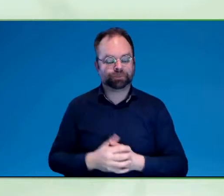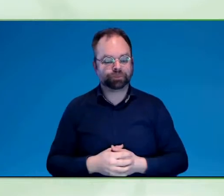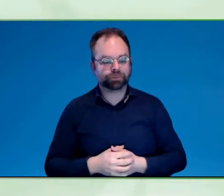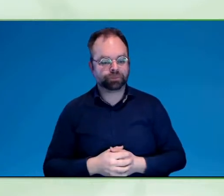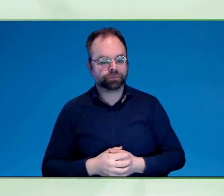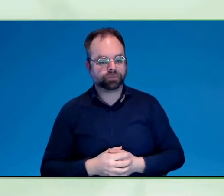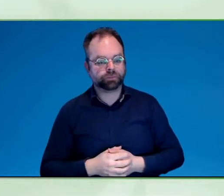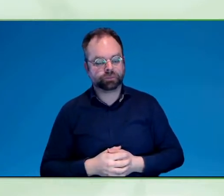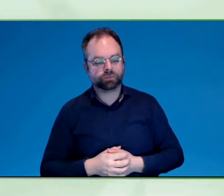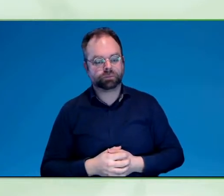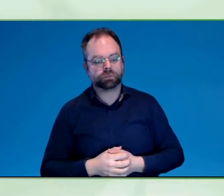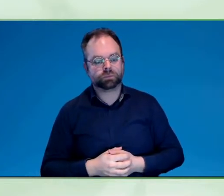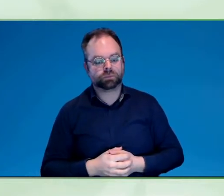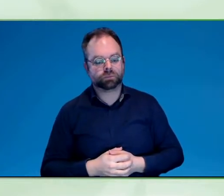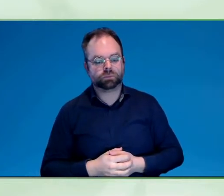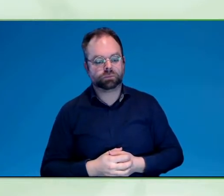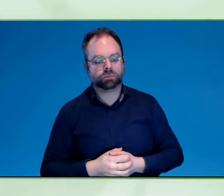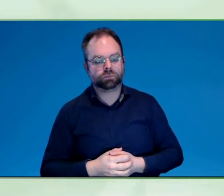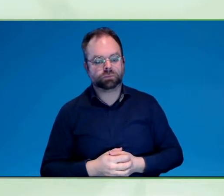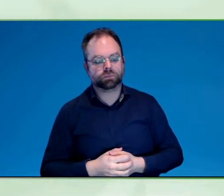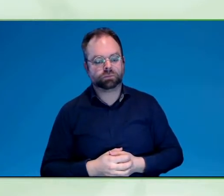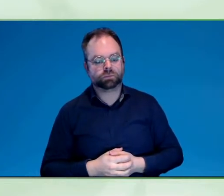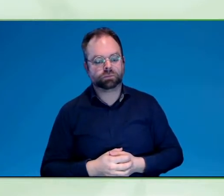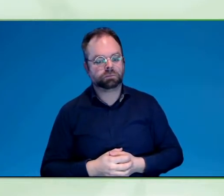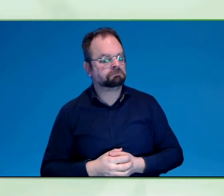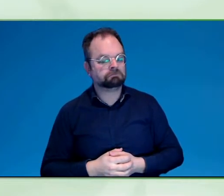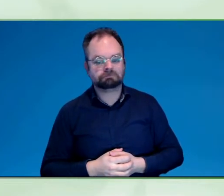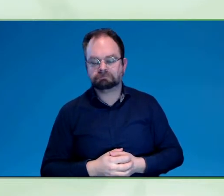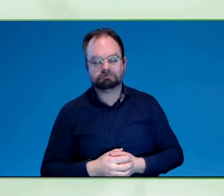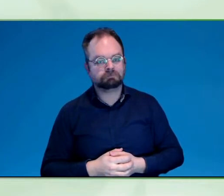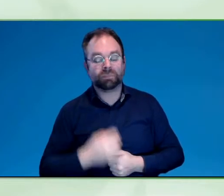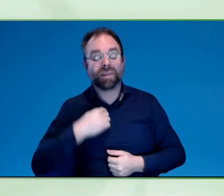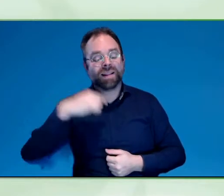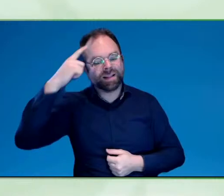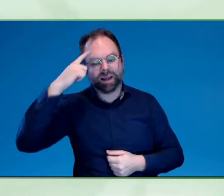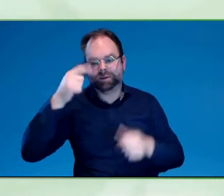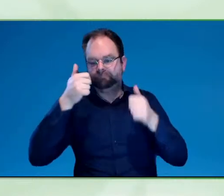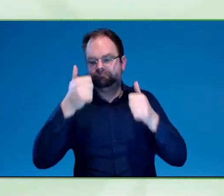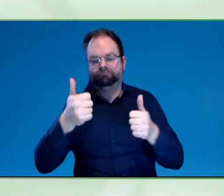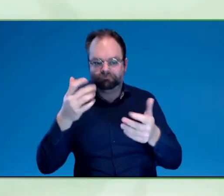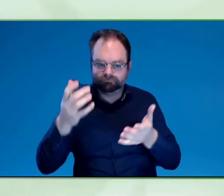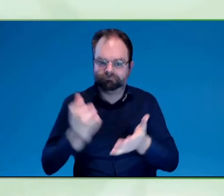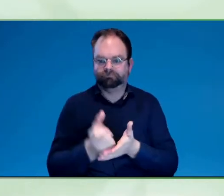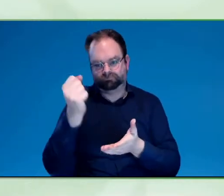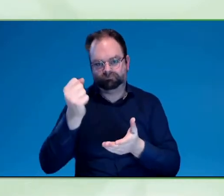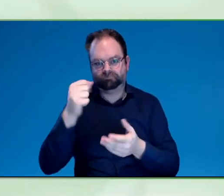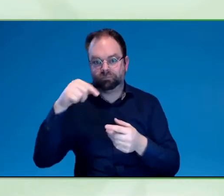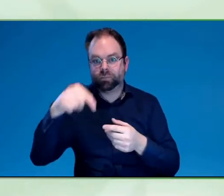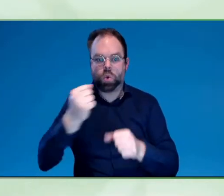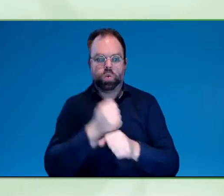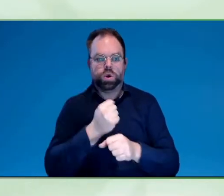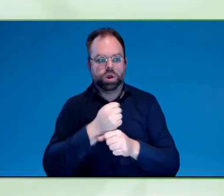I'm hesitant to do this but if you are interested in joining the group, please